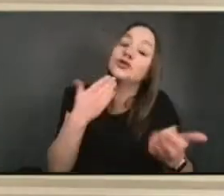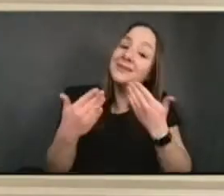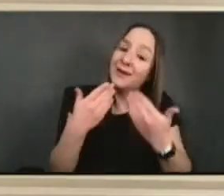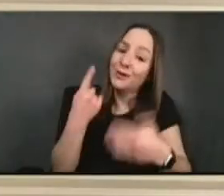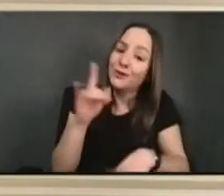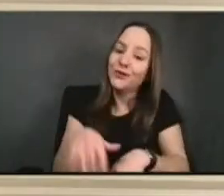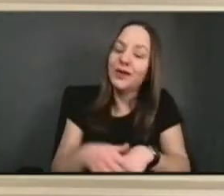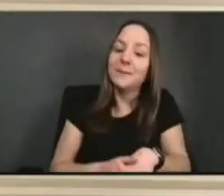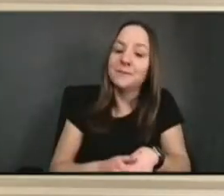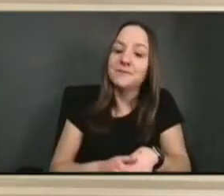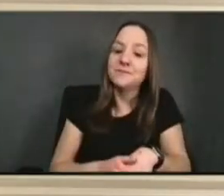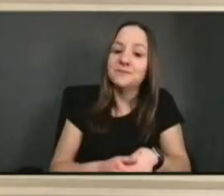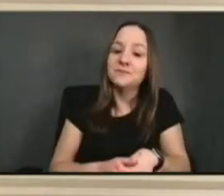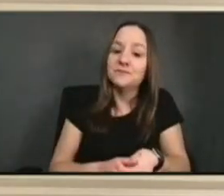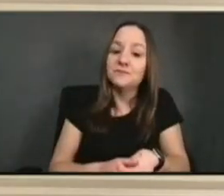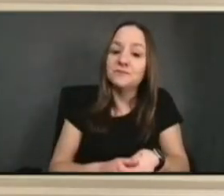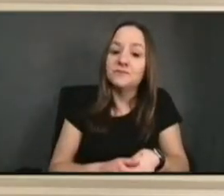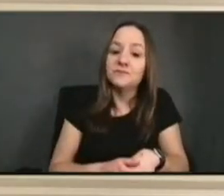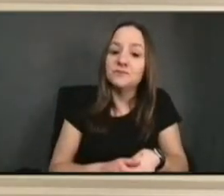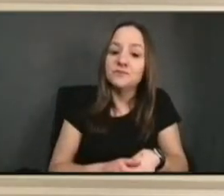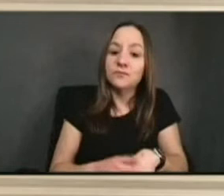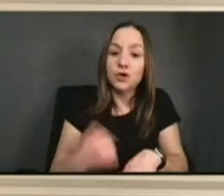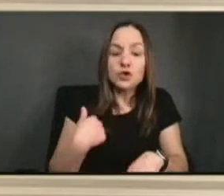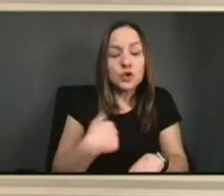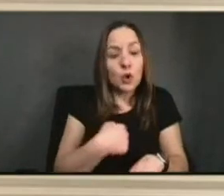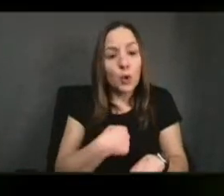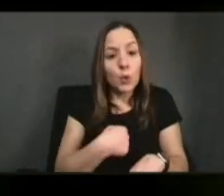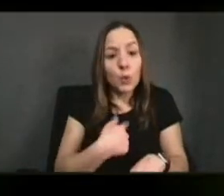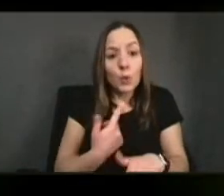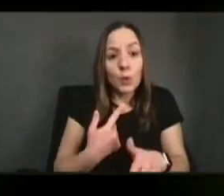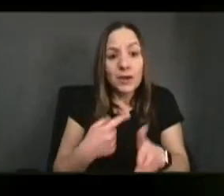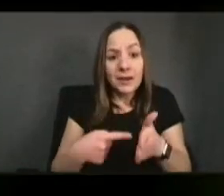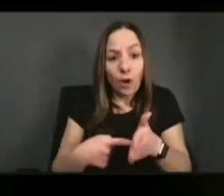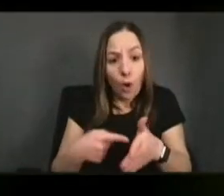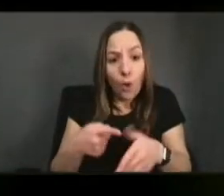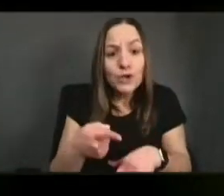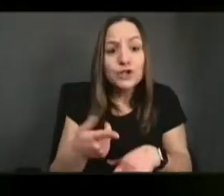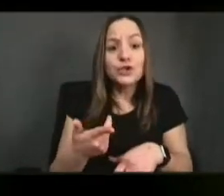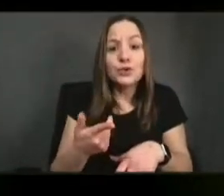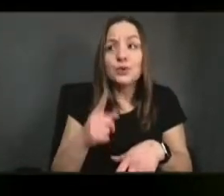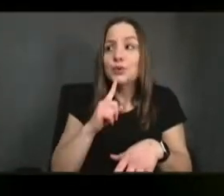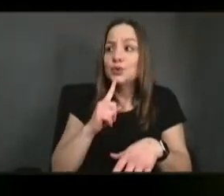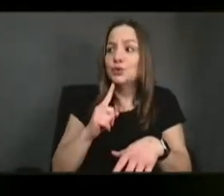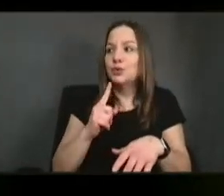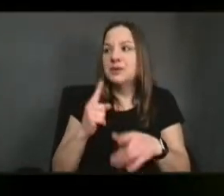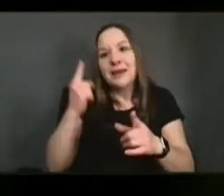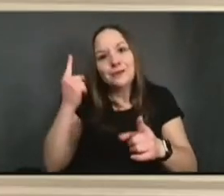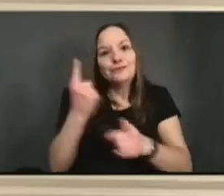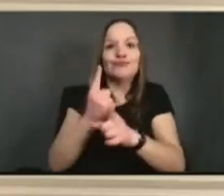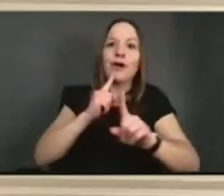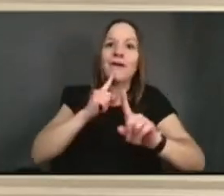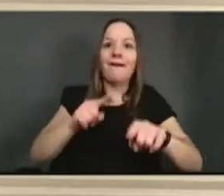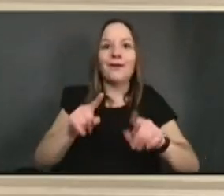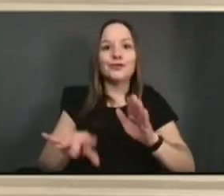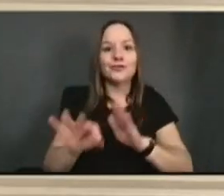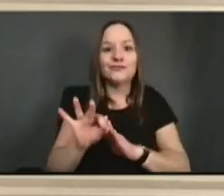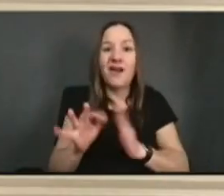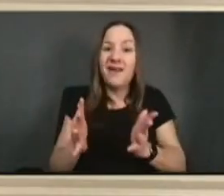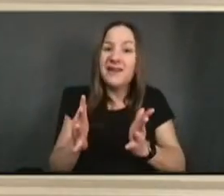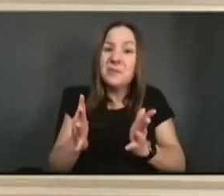Children. And I want to say thank you for that. And so we owe it to you, just as we owe it